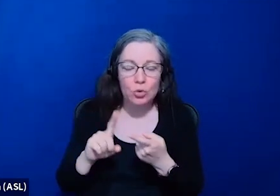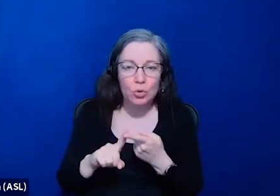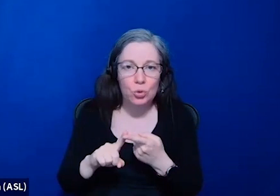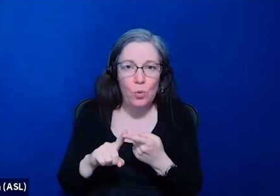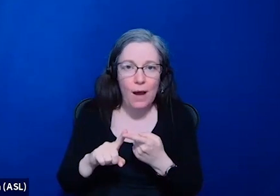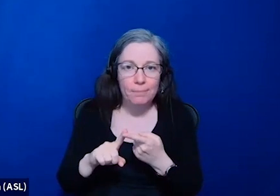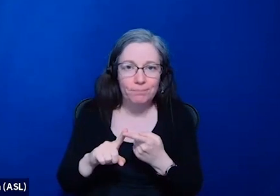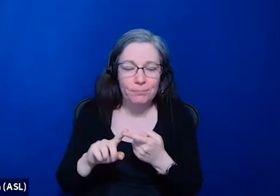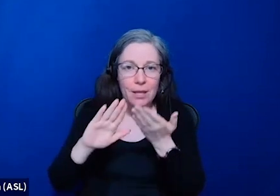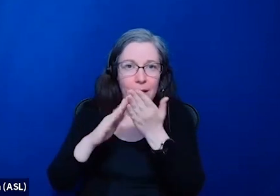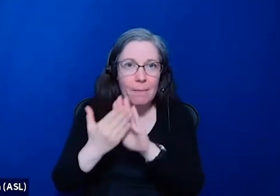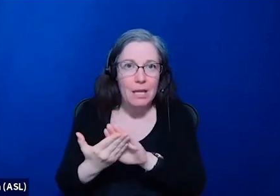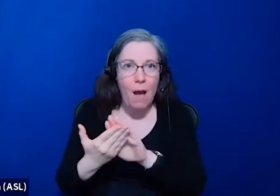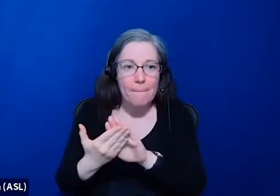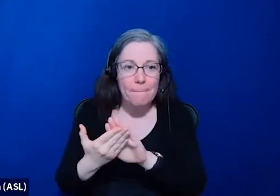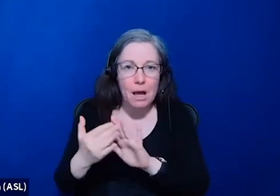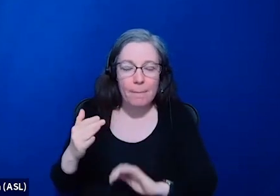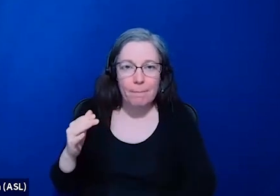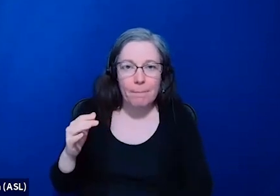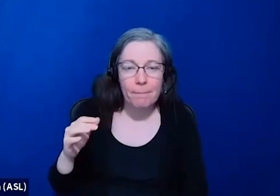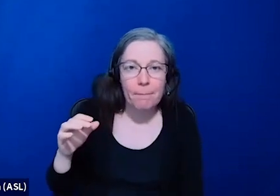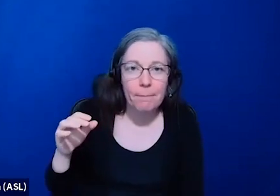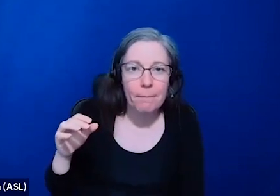I have a physical disability.